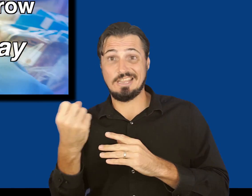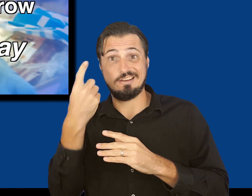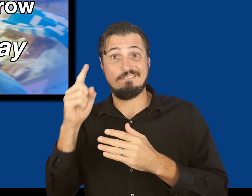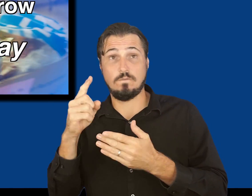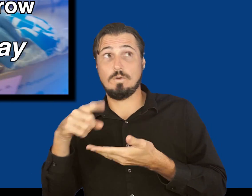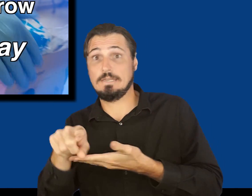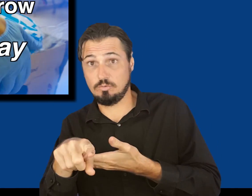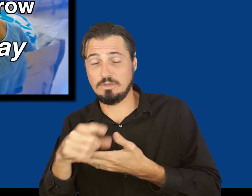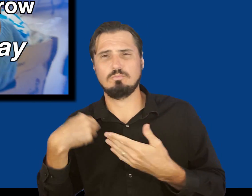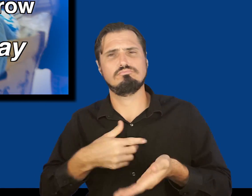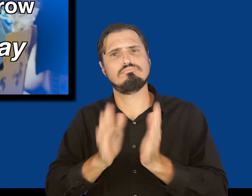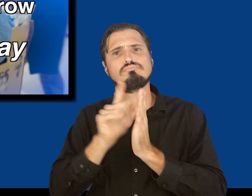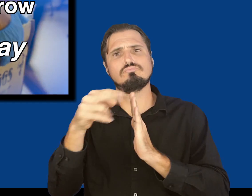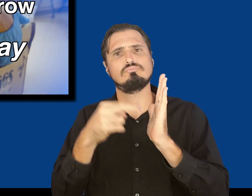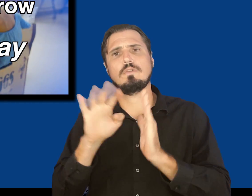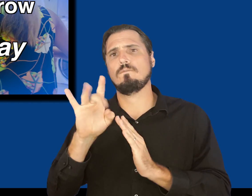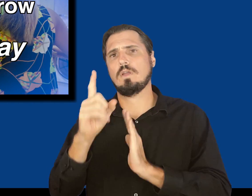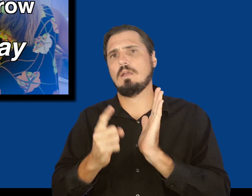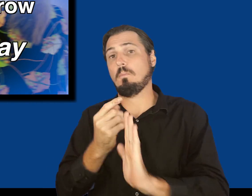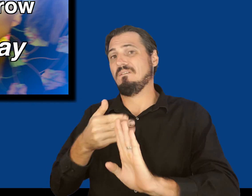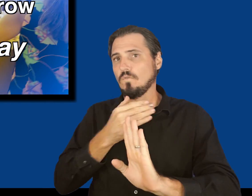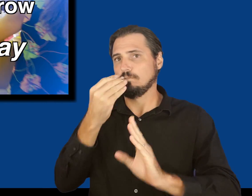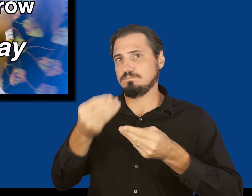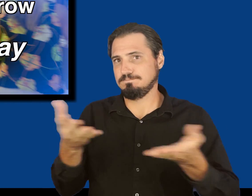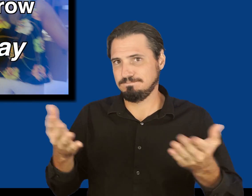and you're asked to register at least 48 hours before the distribution.